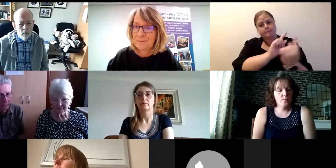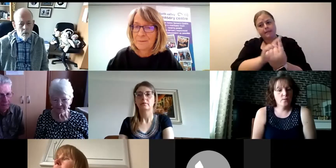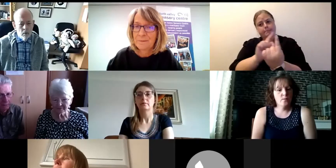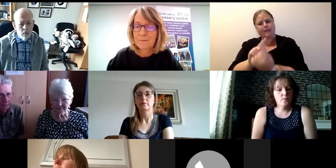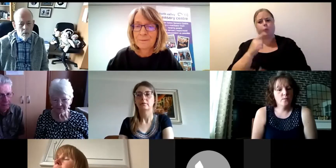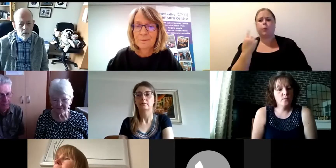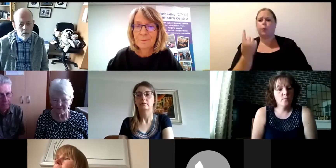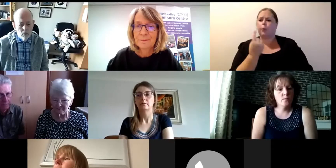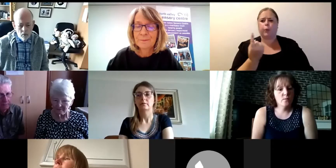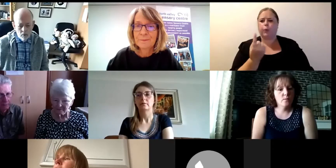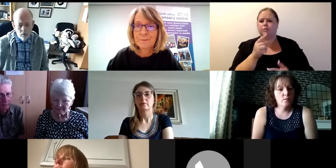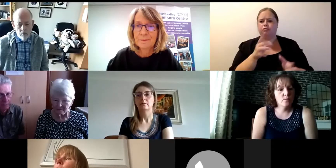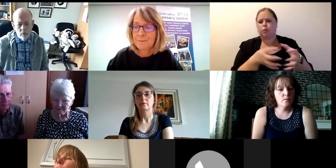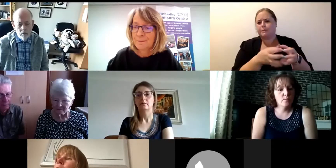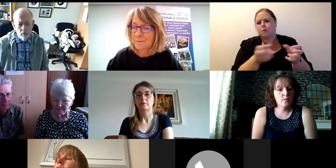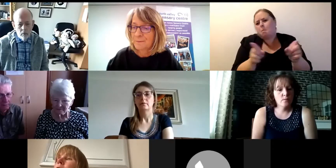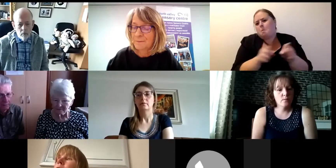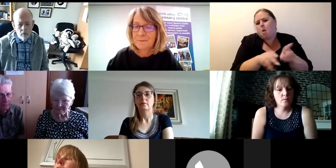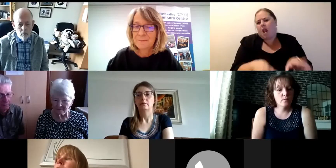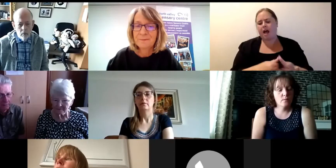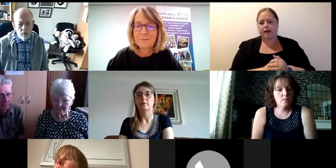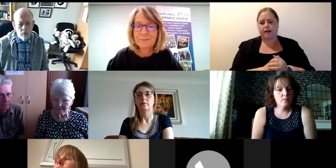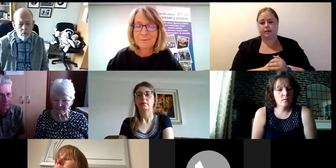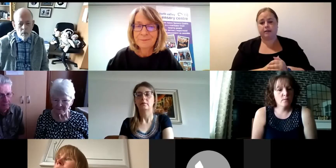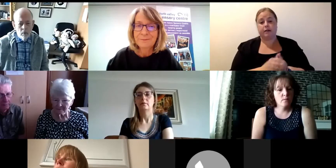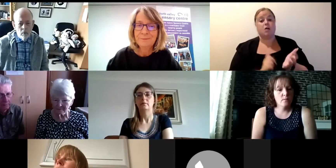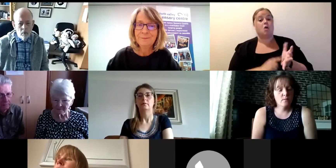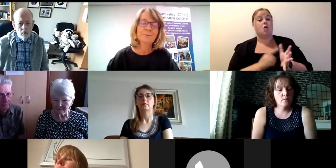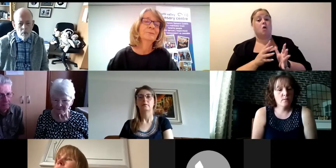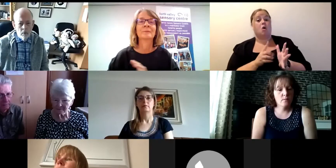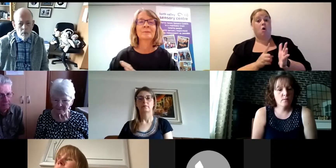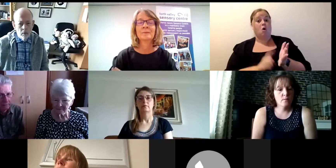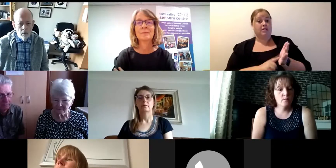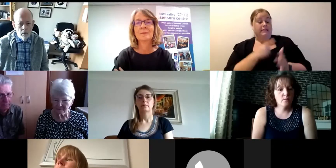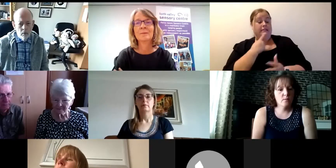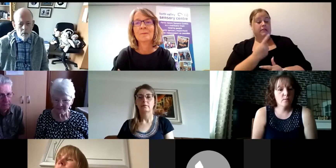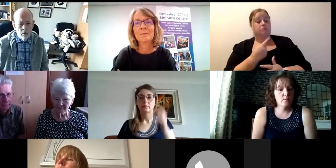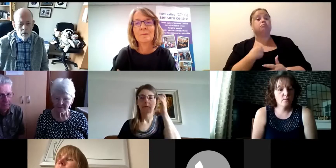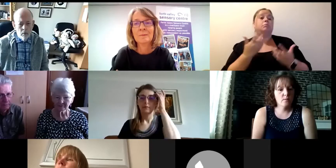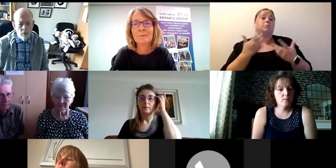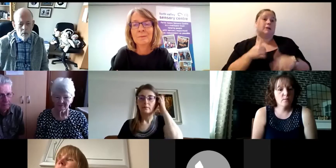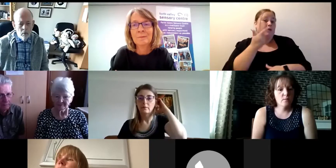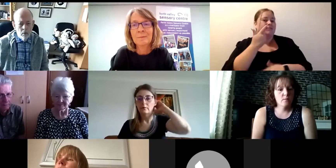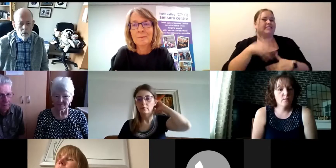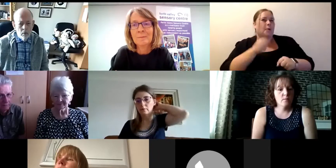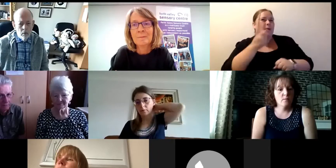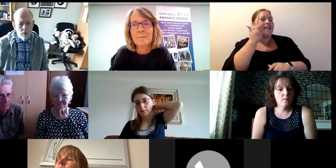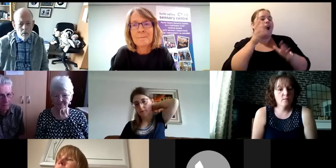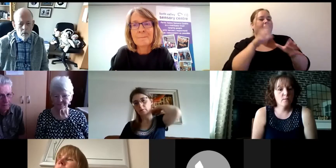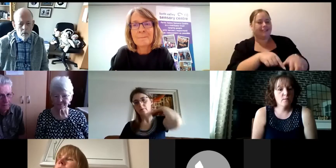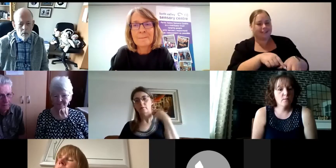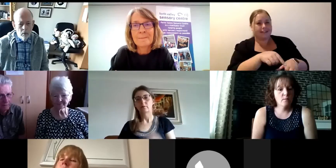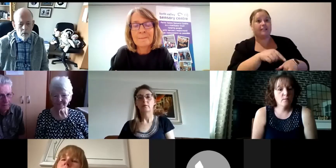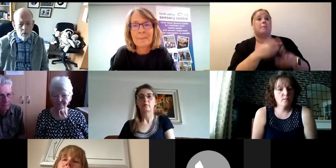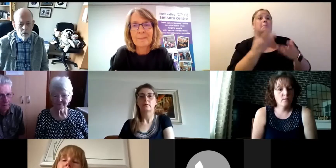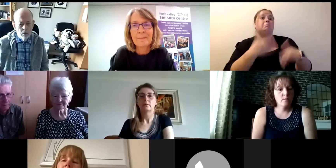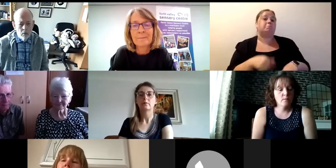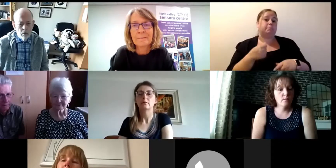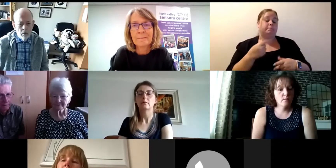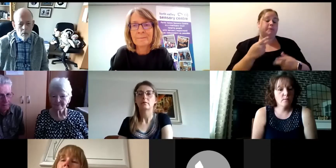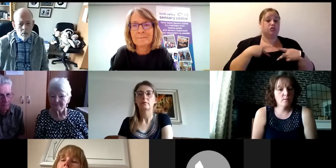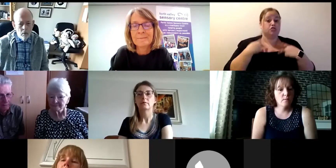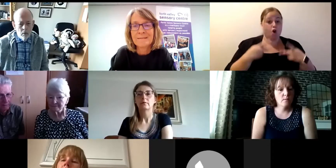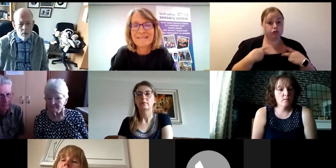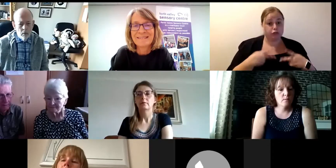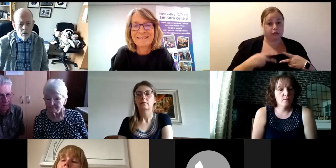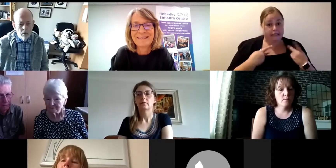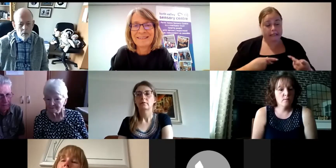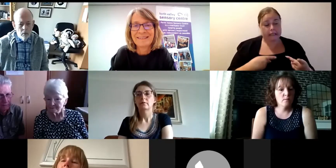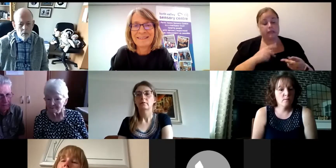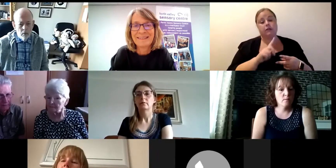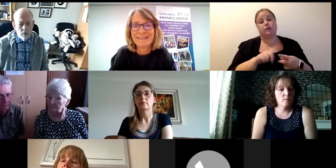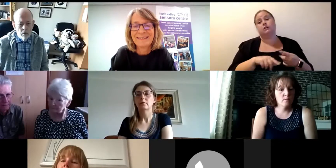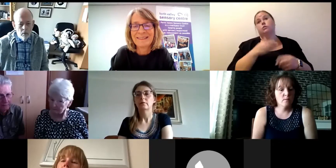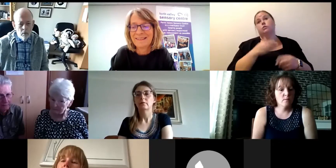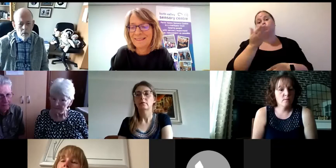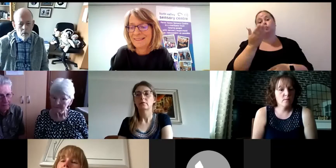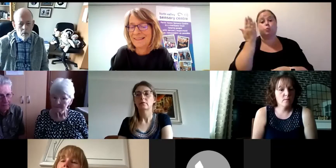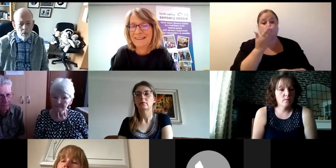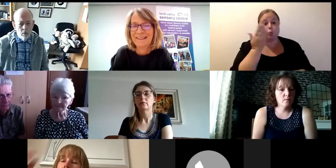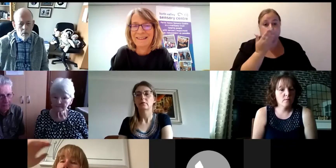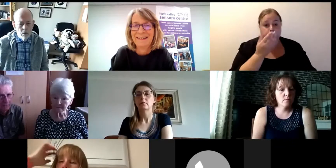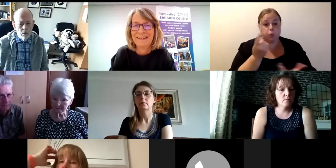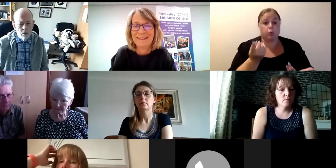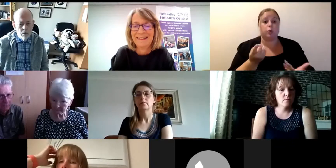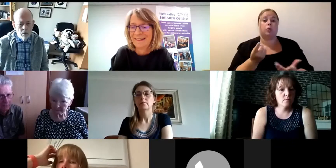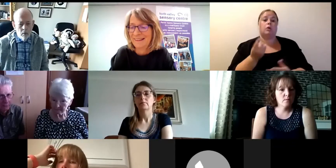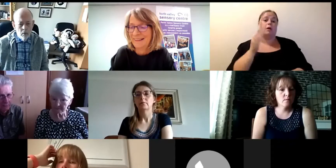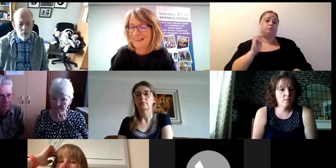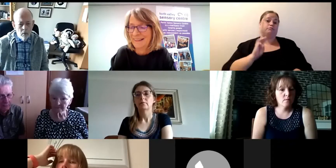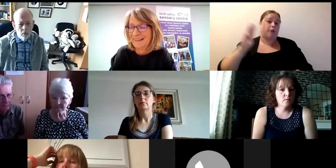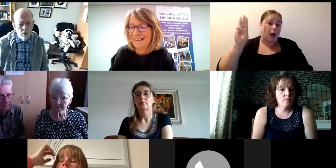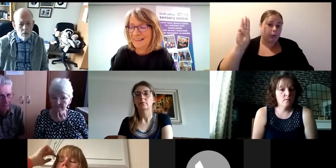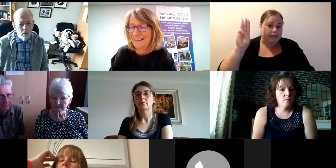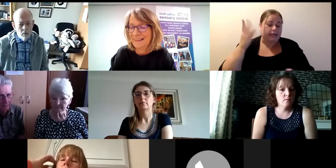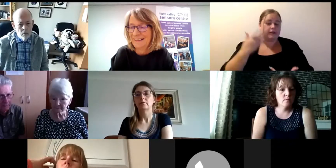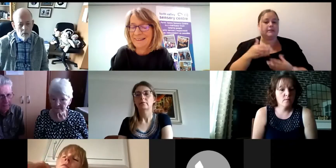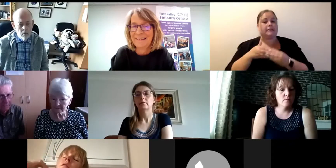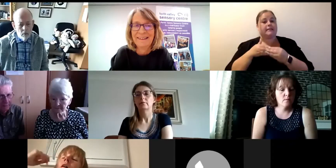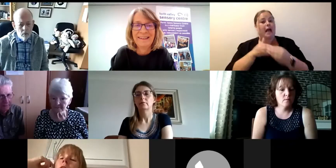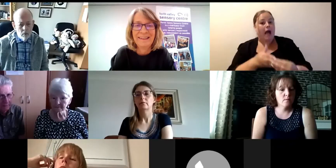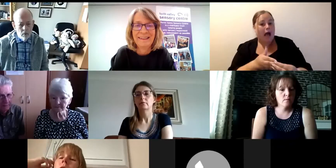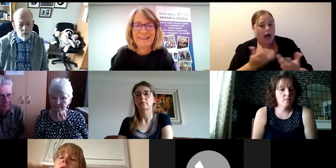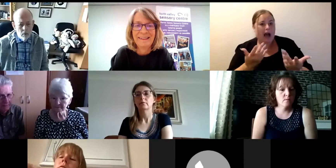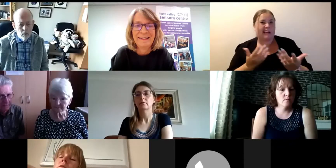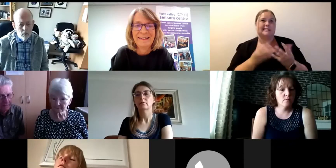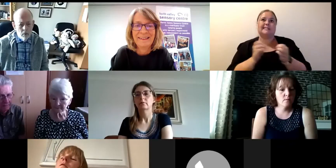Well starting with the youngest, I've been out to school nurseries, schools, Brownies,